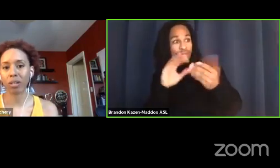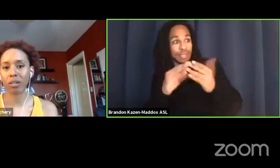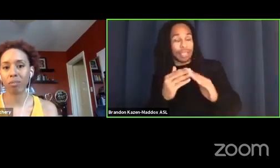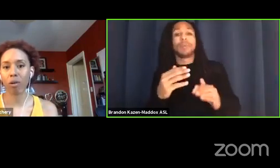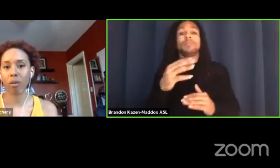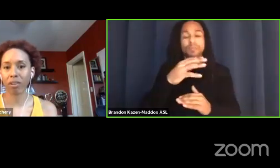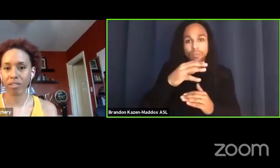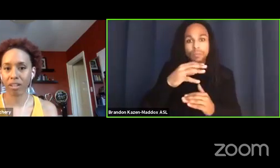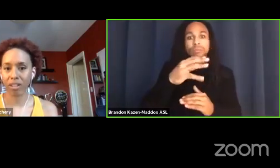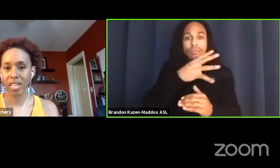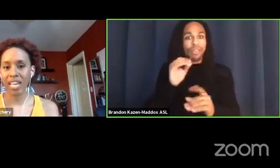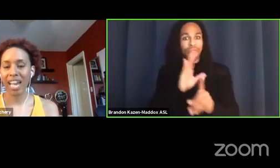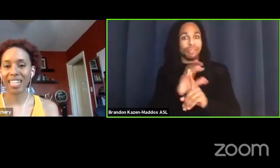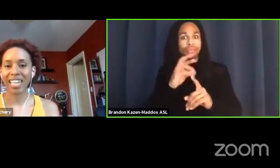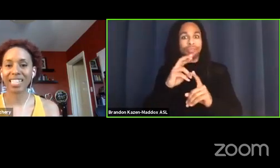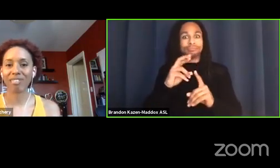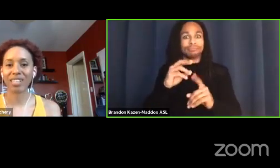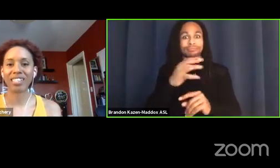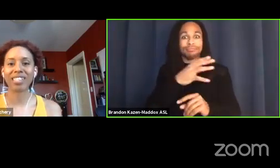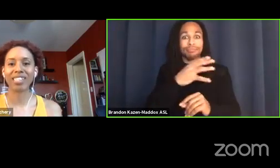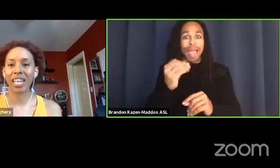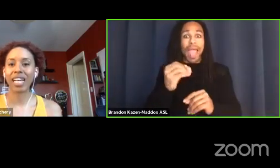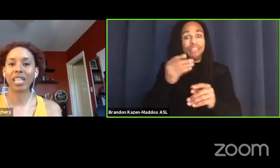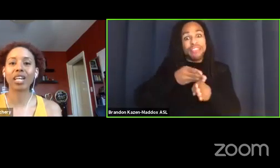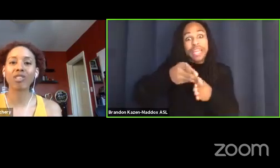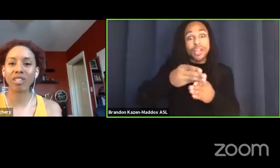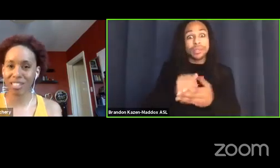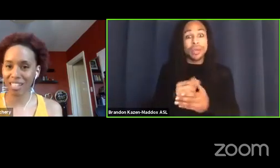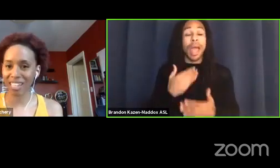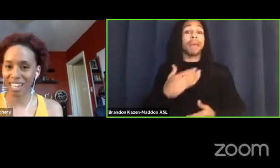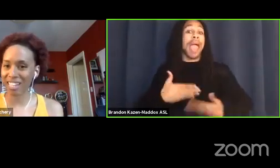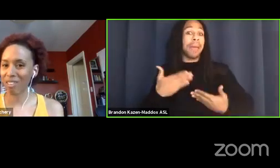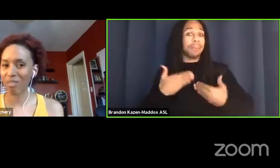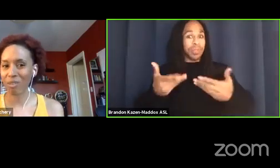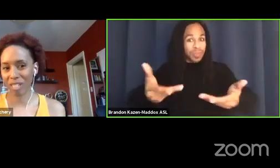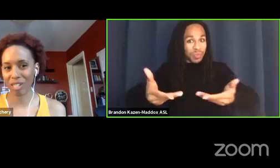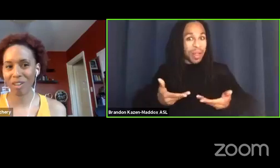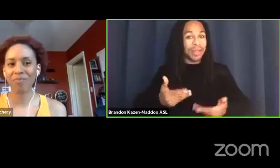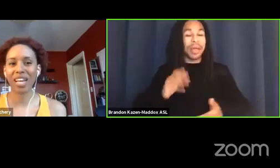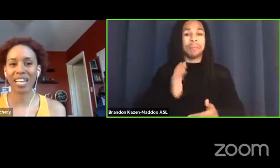video featuring members of our dance community, displaying our strength and power in numbers.